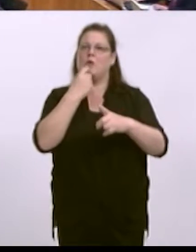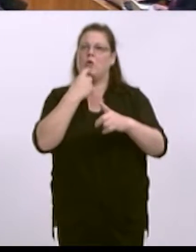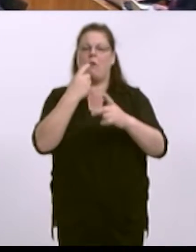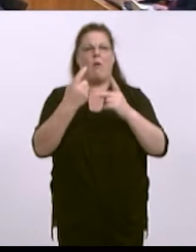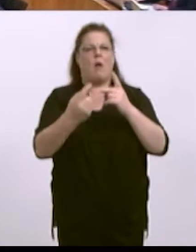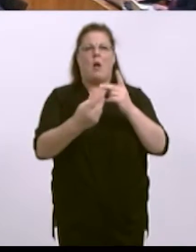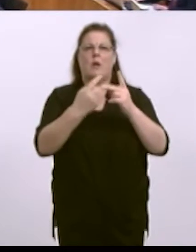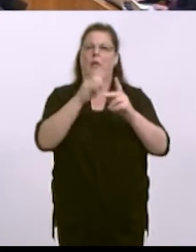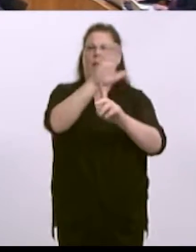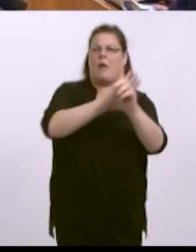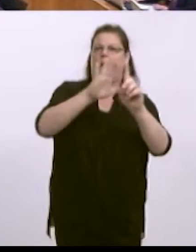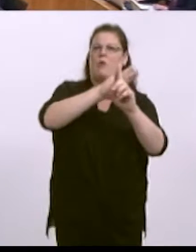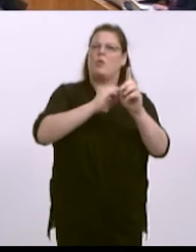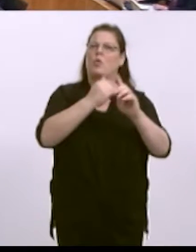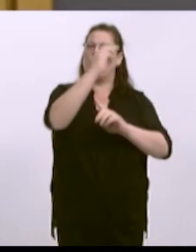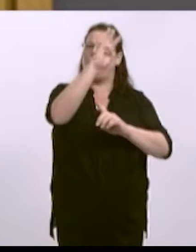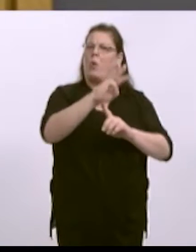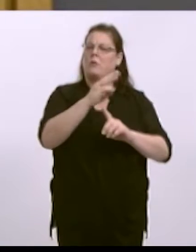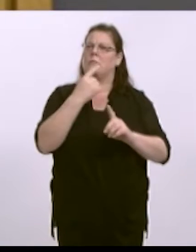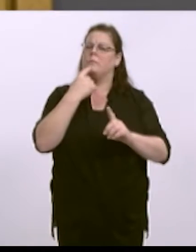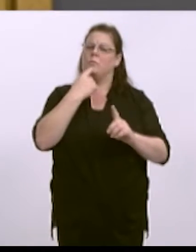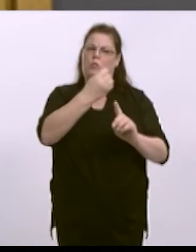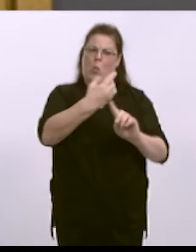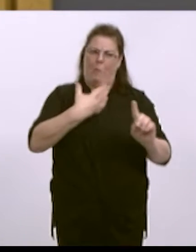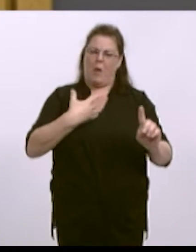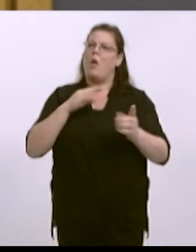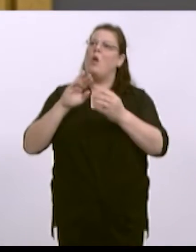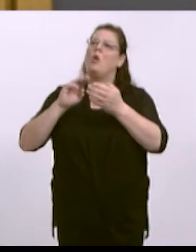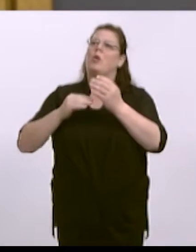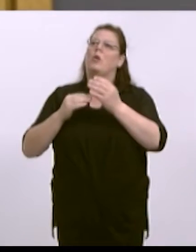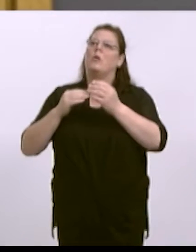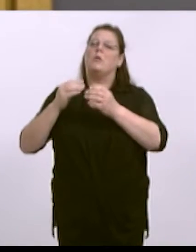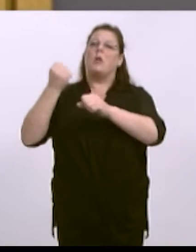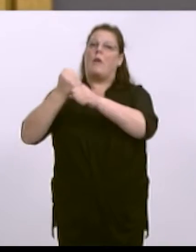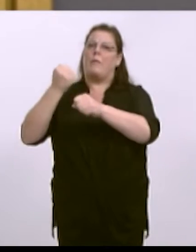told me the Welsh Government needs to respond to the £40 million provided by Visit England